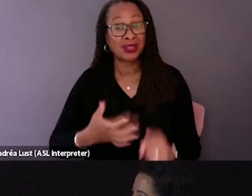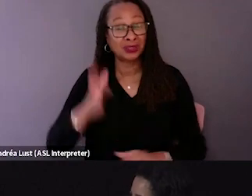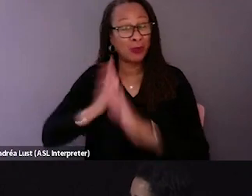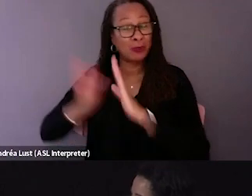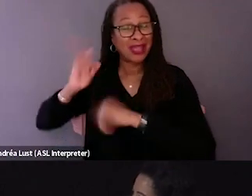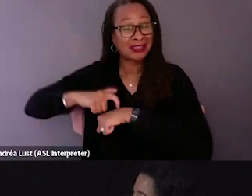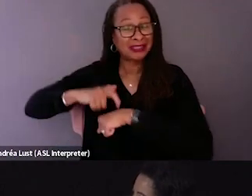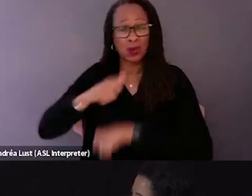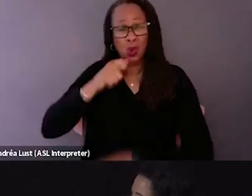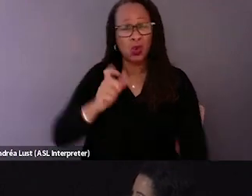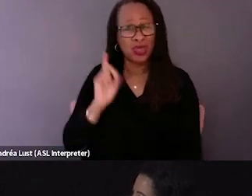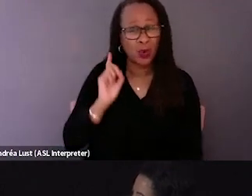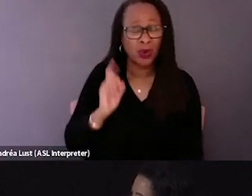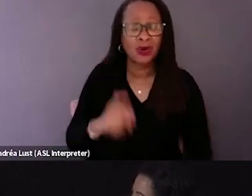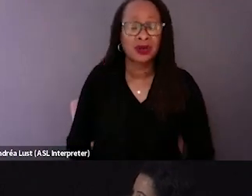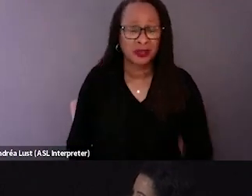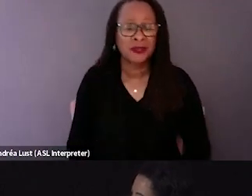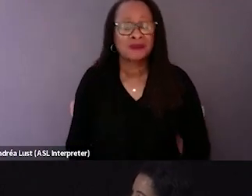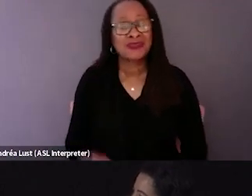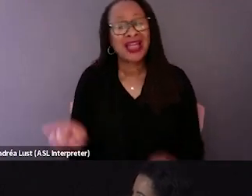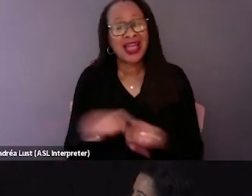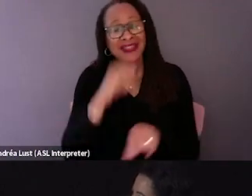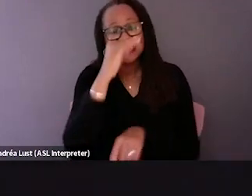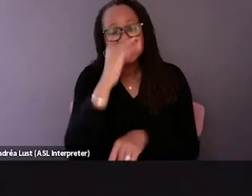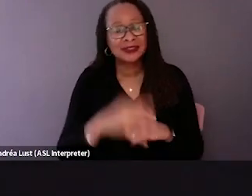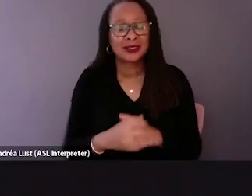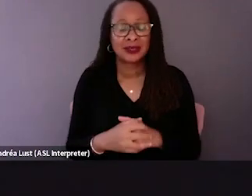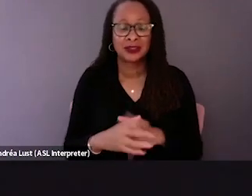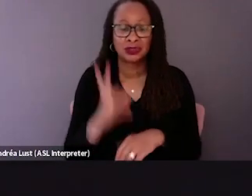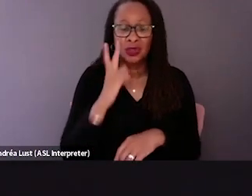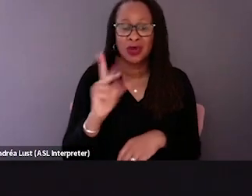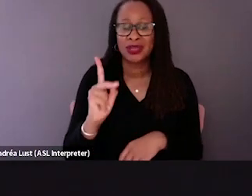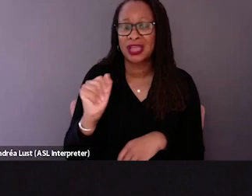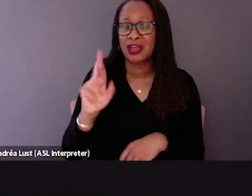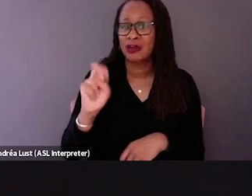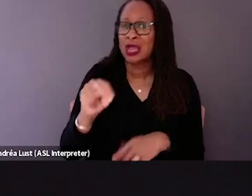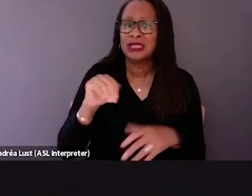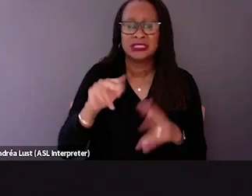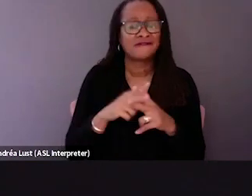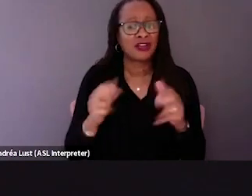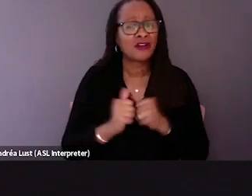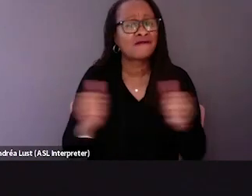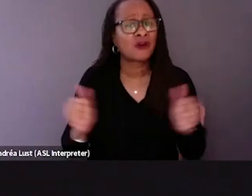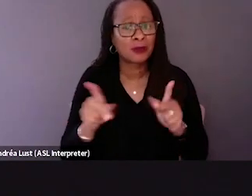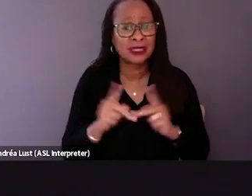to who they were as those kids who were, you know? You saw Karen was in a really vulnerable place in her life when she reached out to Judy.